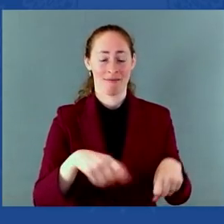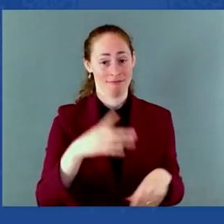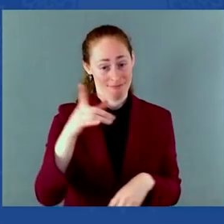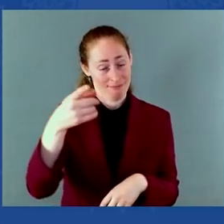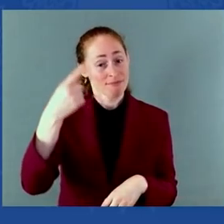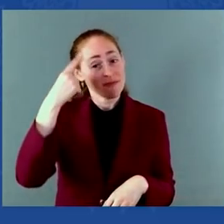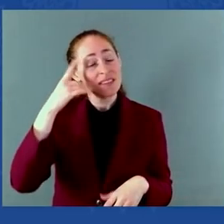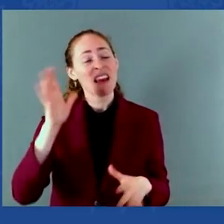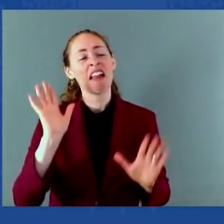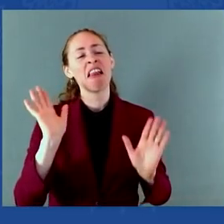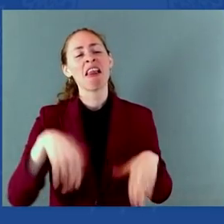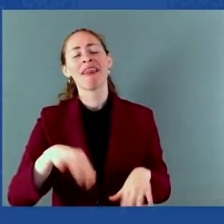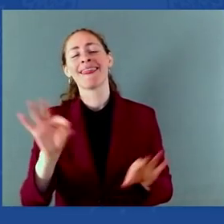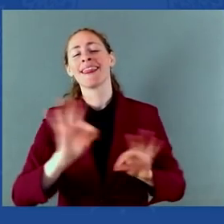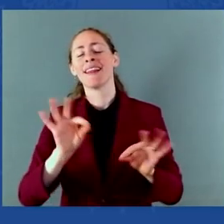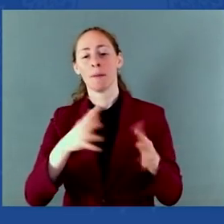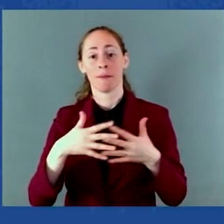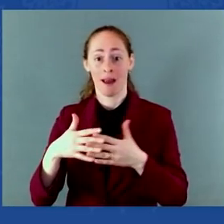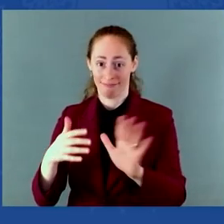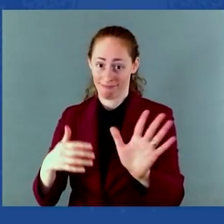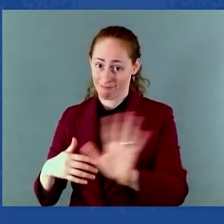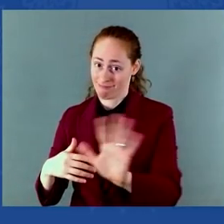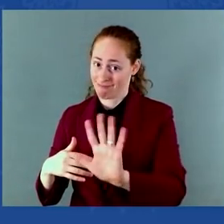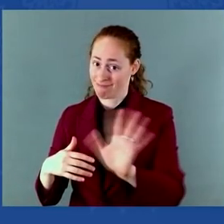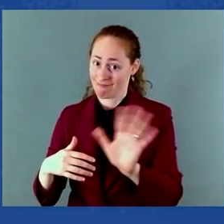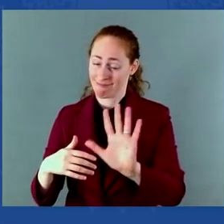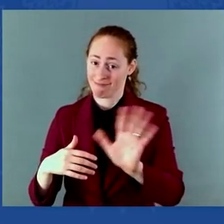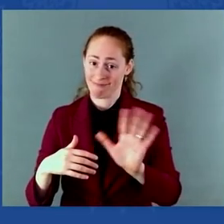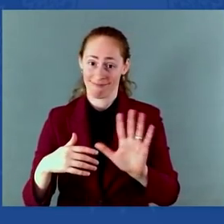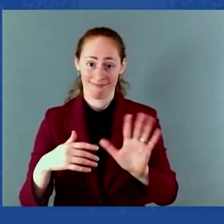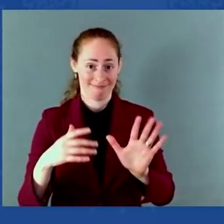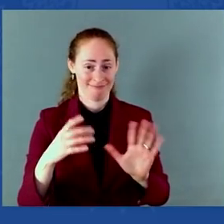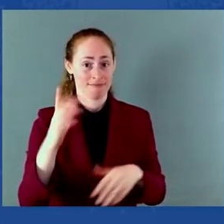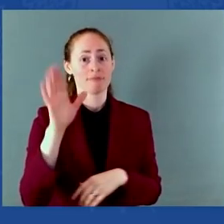Every world leader I meet with and he starts telling me -- I said, "It's never been a good bet. Never."